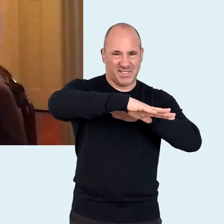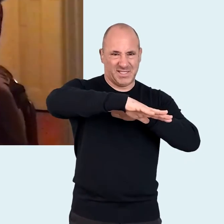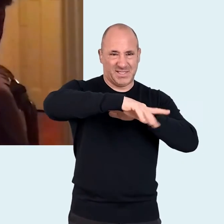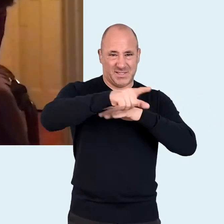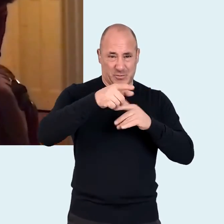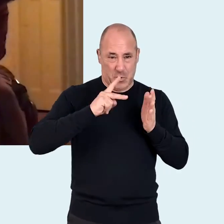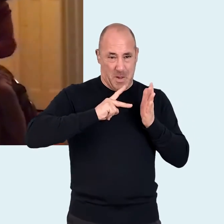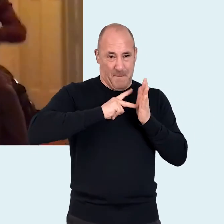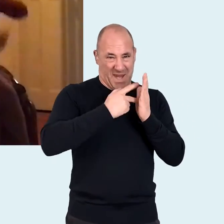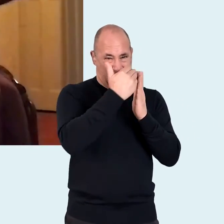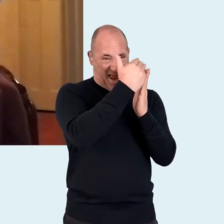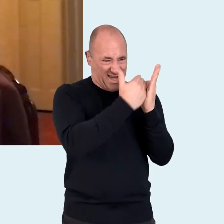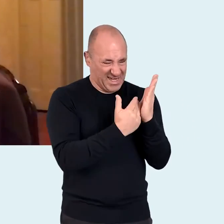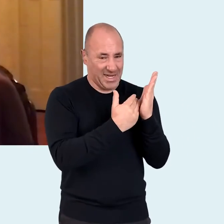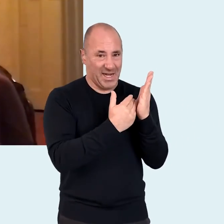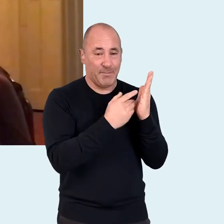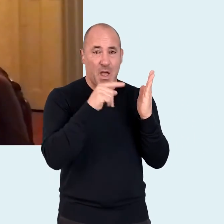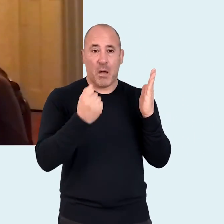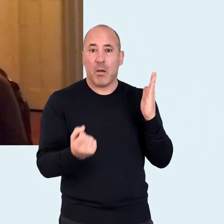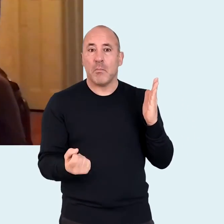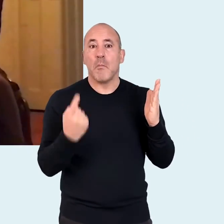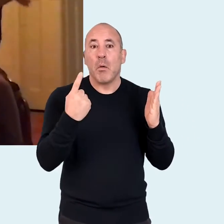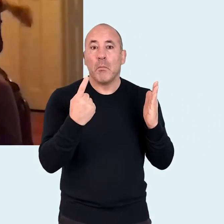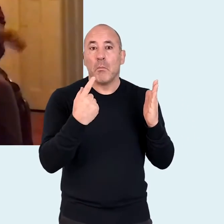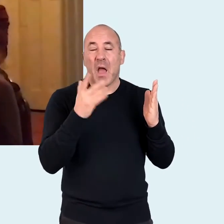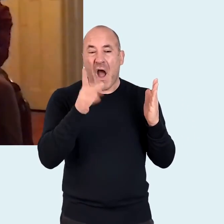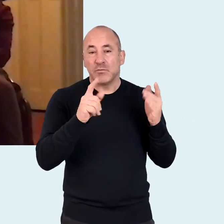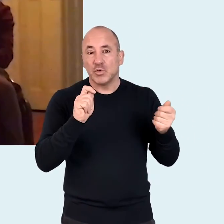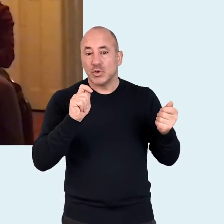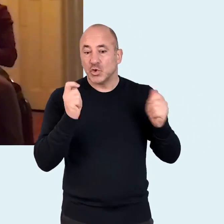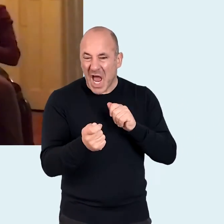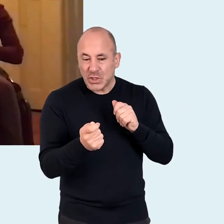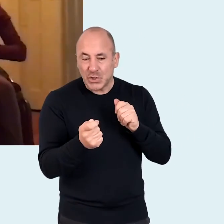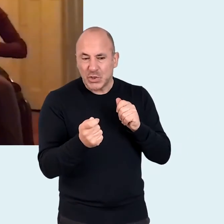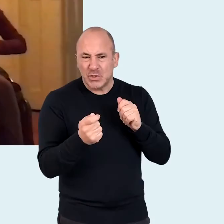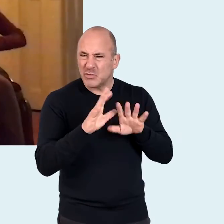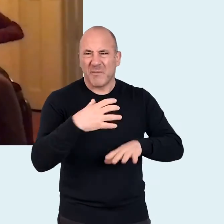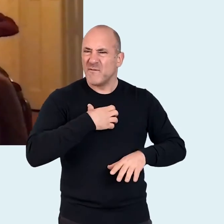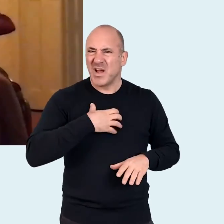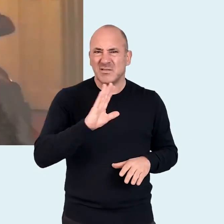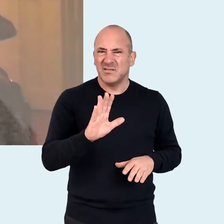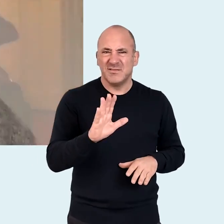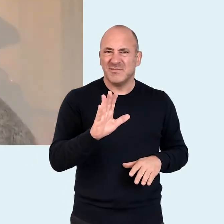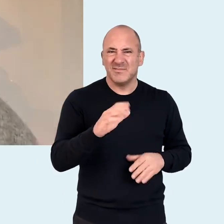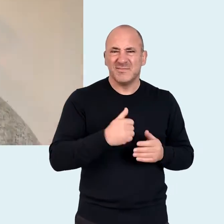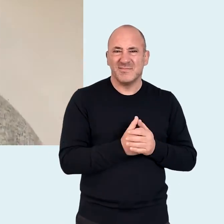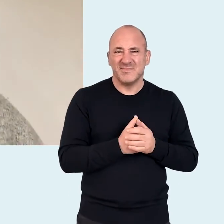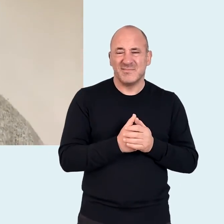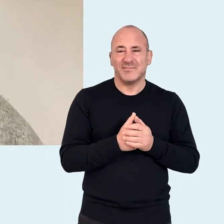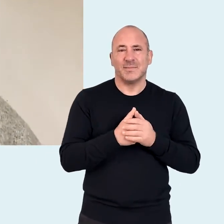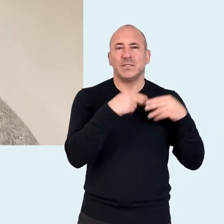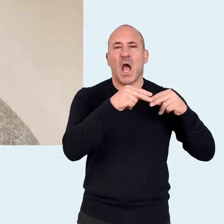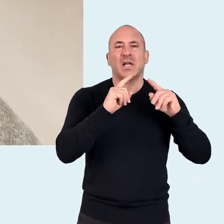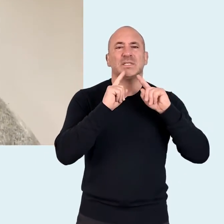to go into a dance space, think you have everything planned out, but actually in the moment you might have to adjust and adapt. And I think a lot of dance teachers and choreographers